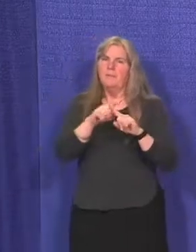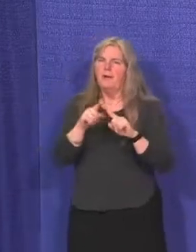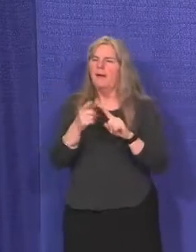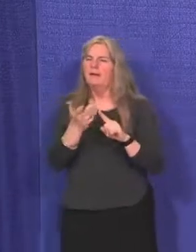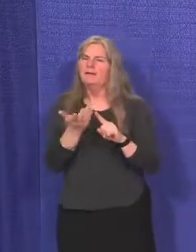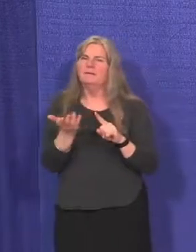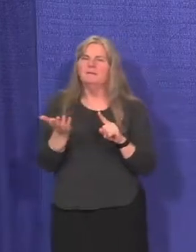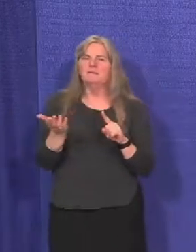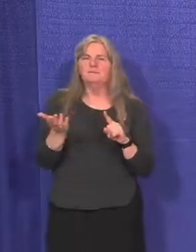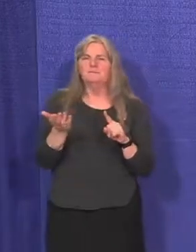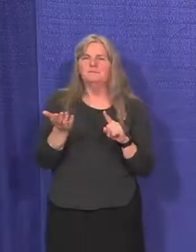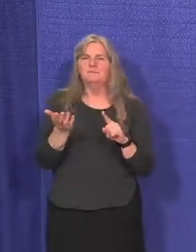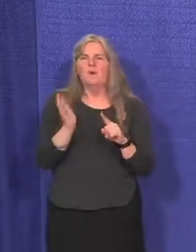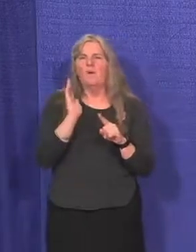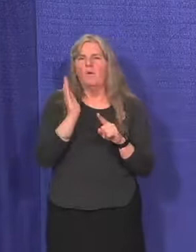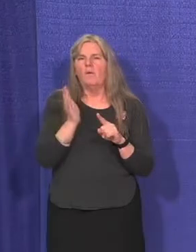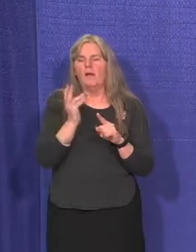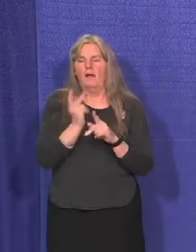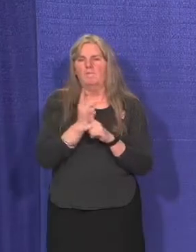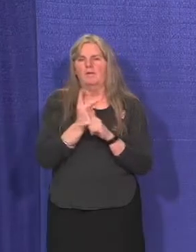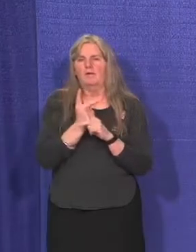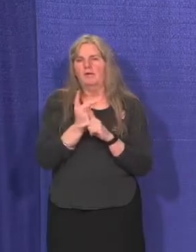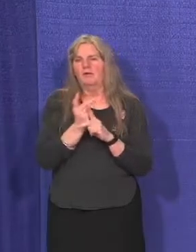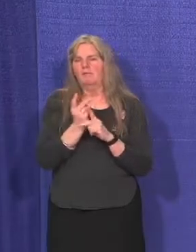months to come to vaccine for